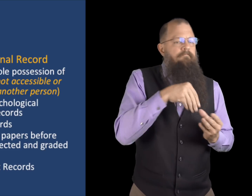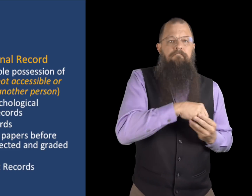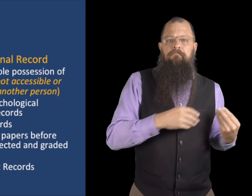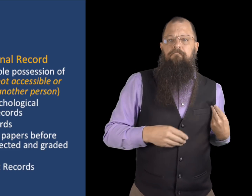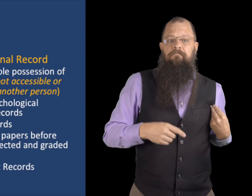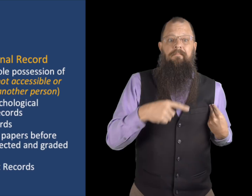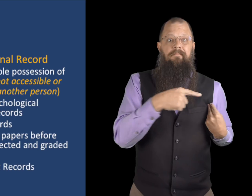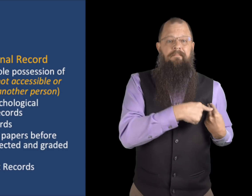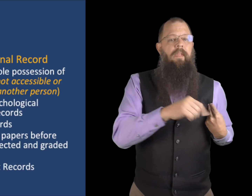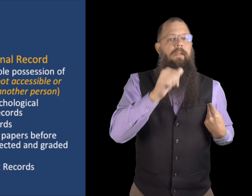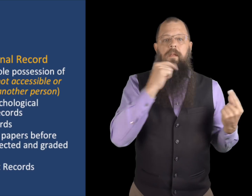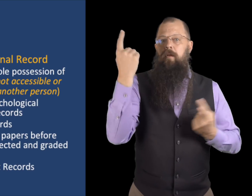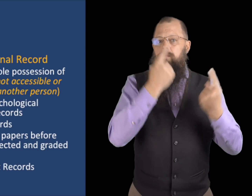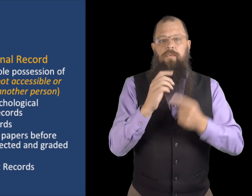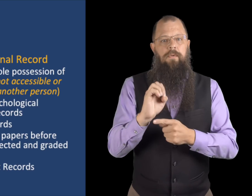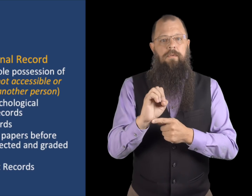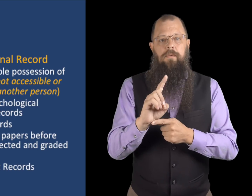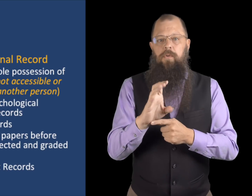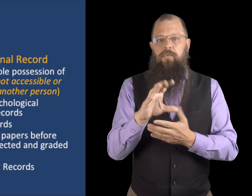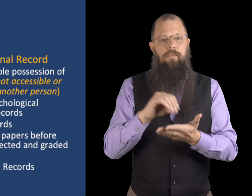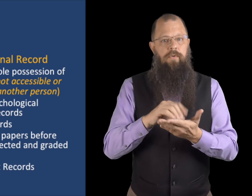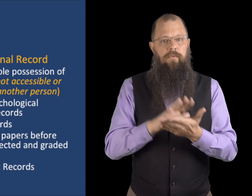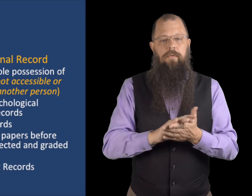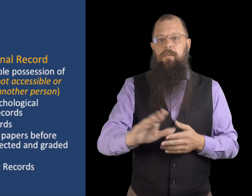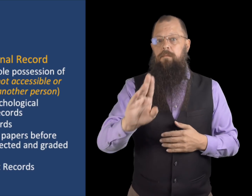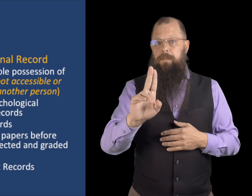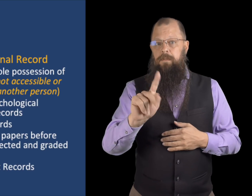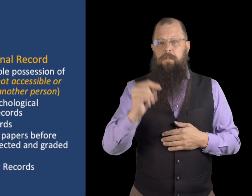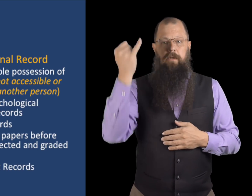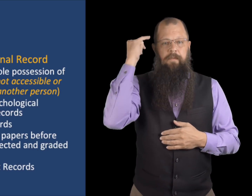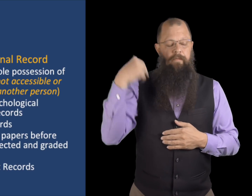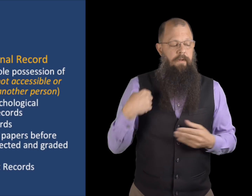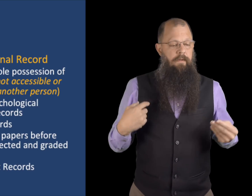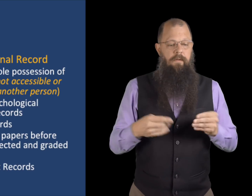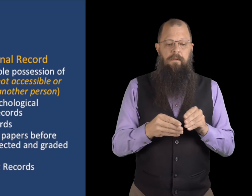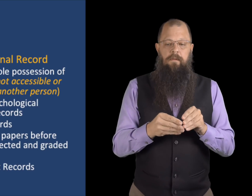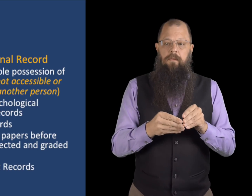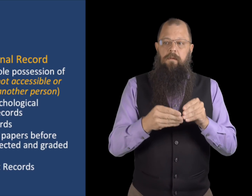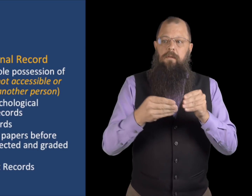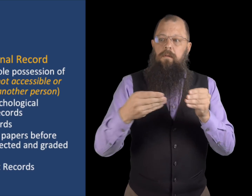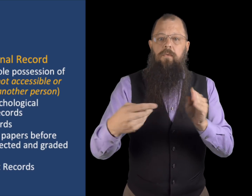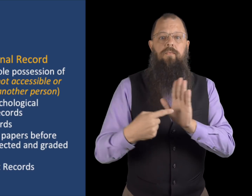matter for my files, that is not considered an educational record. In the